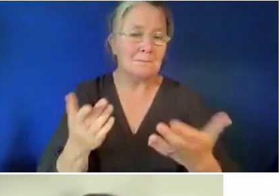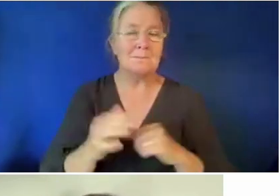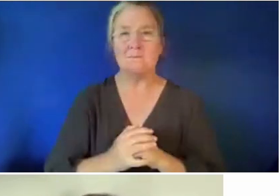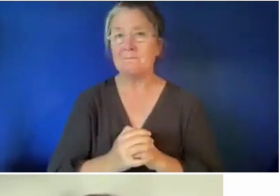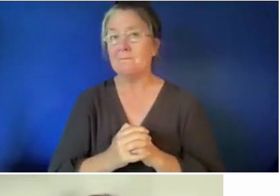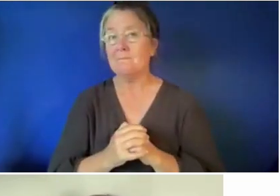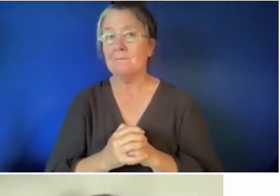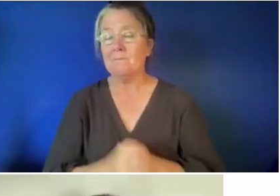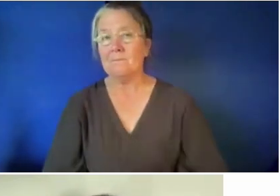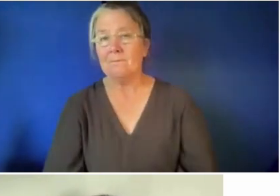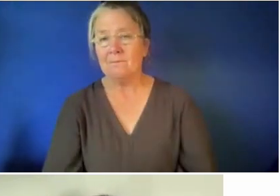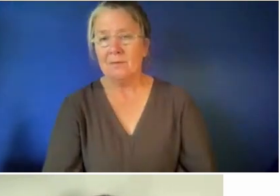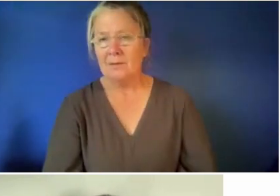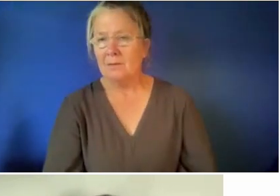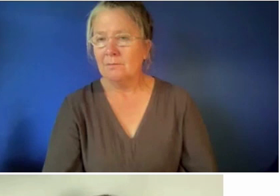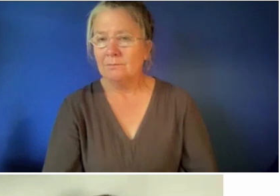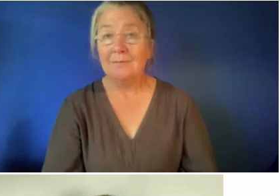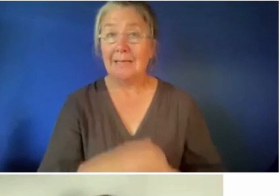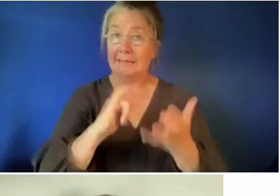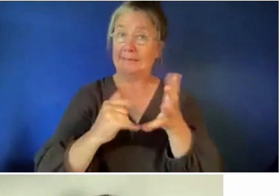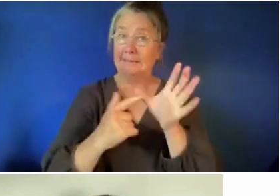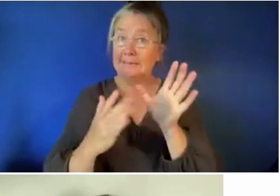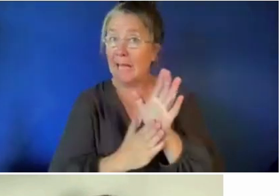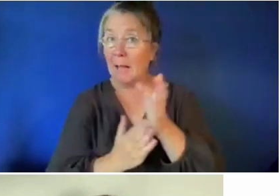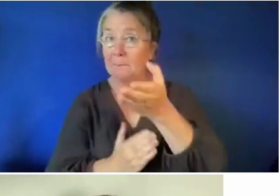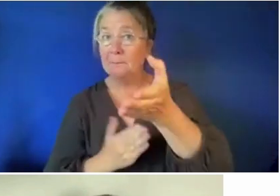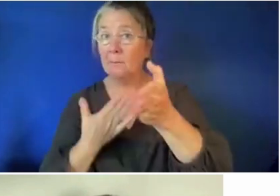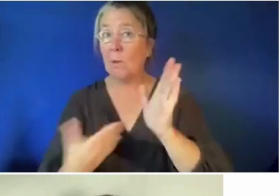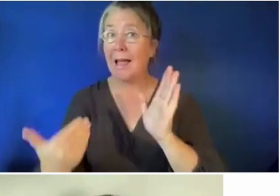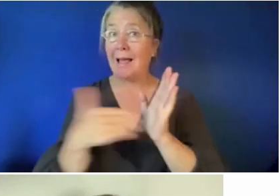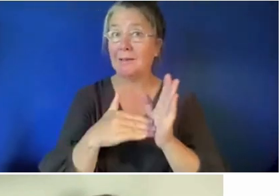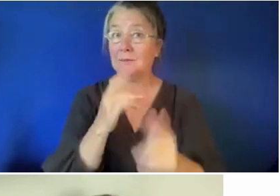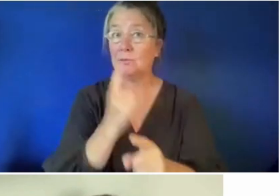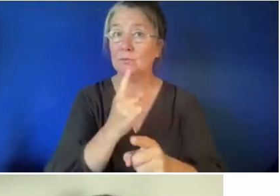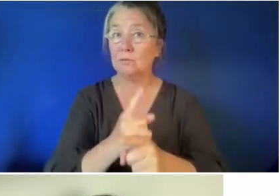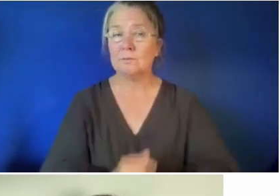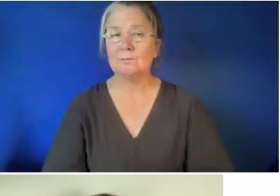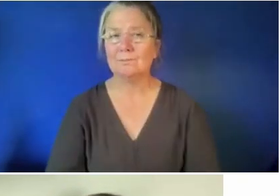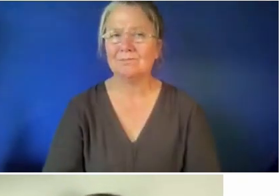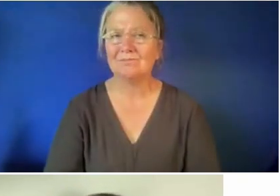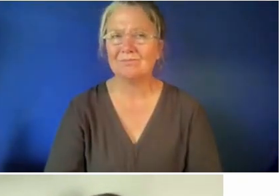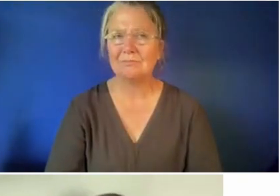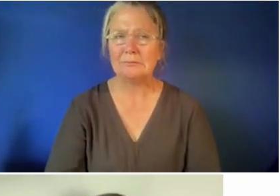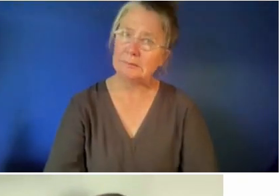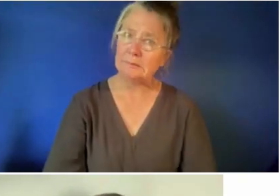Beautiful. Okay. Sam? Yeah. Thank you. I hope I'm not going to get in trouble with Subho here,